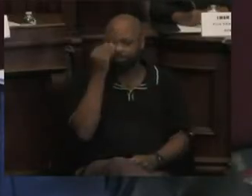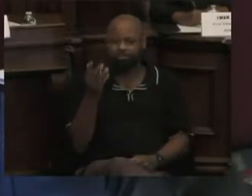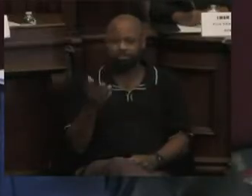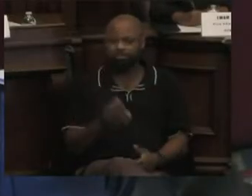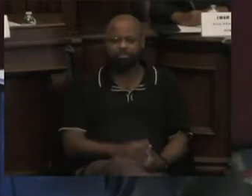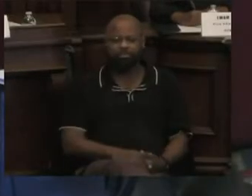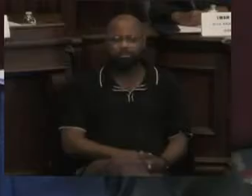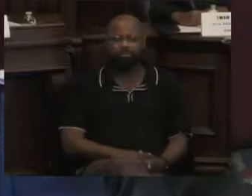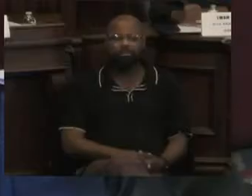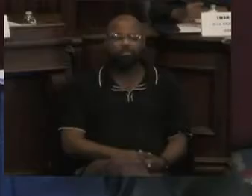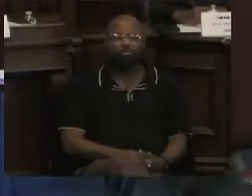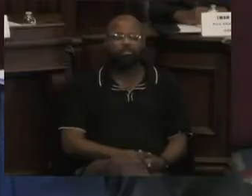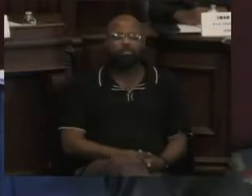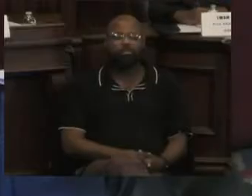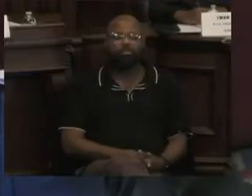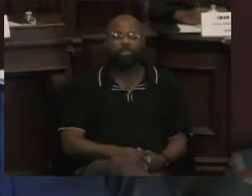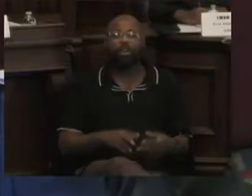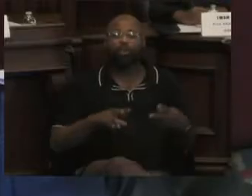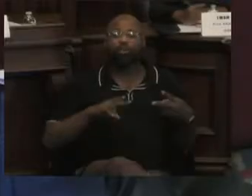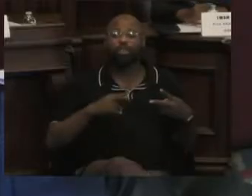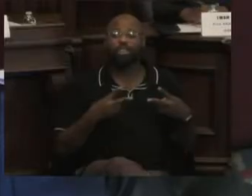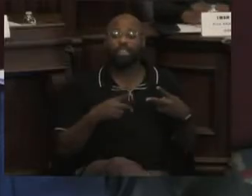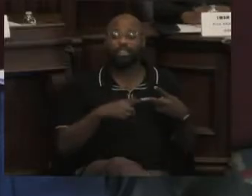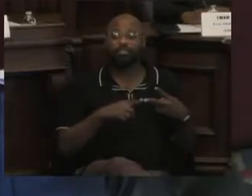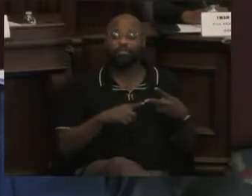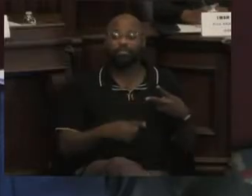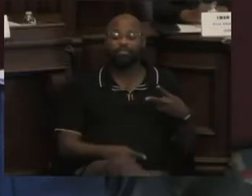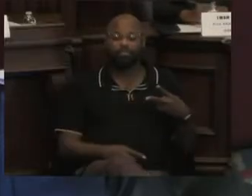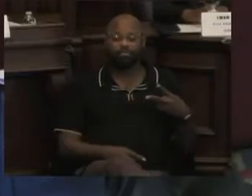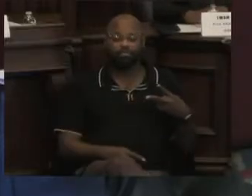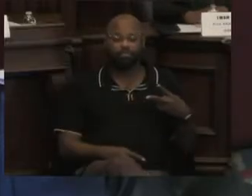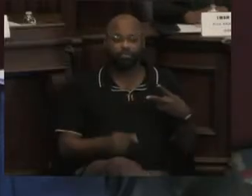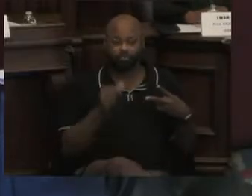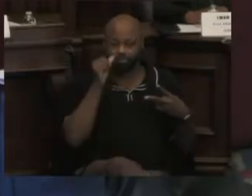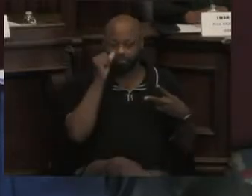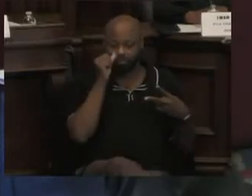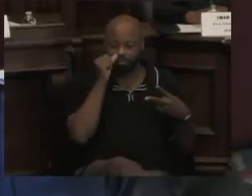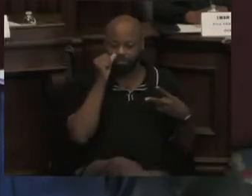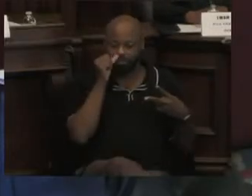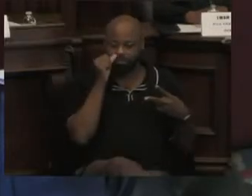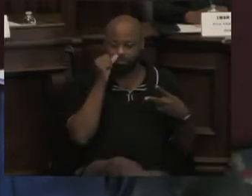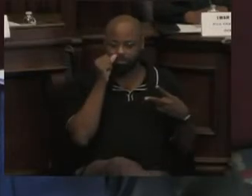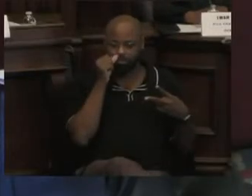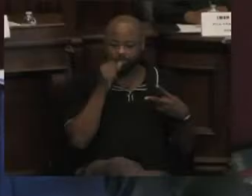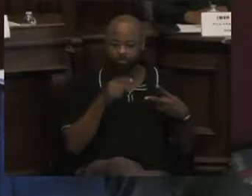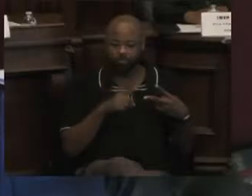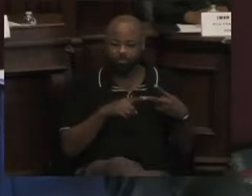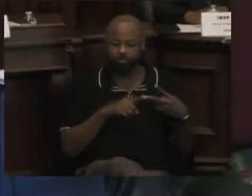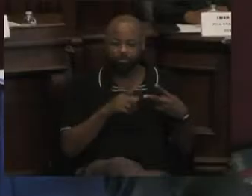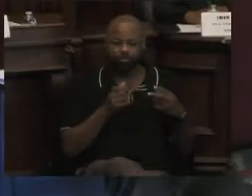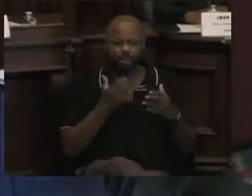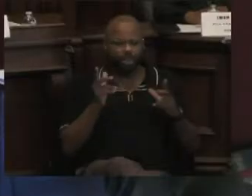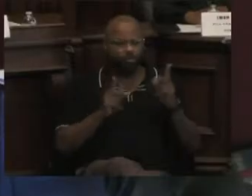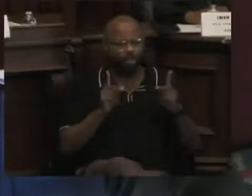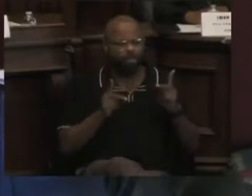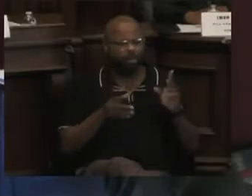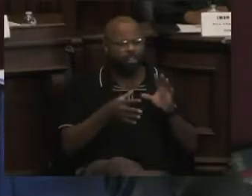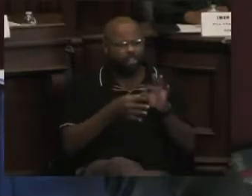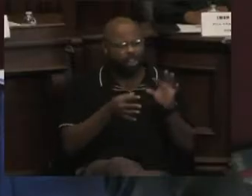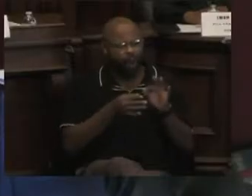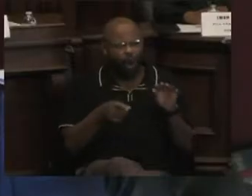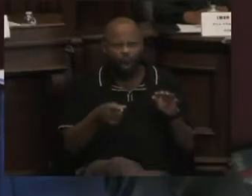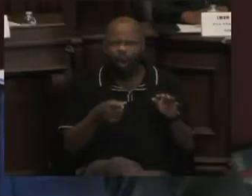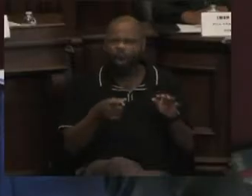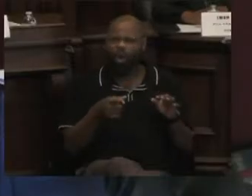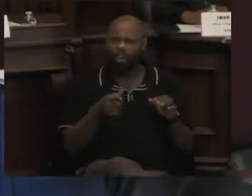drones. As first Responders